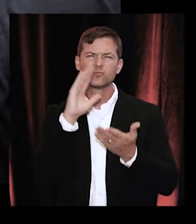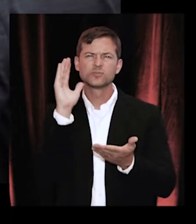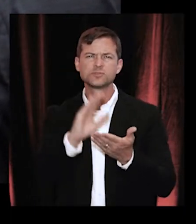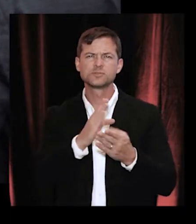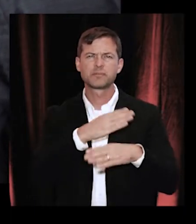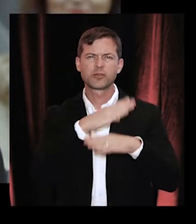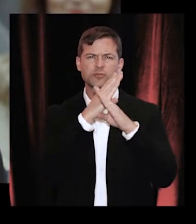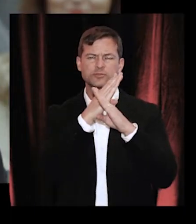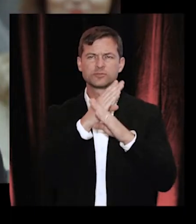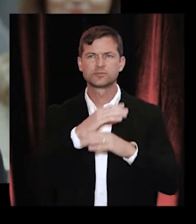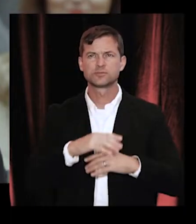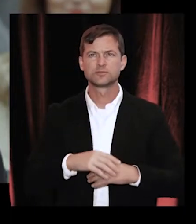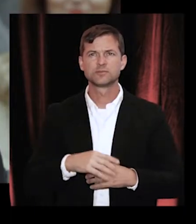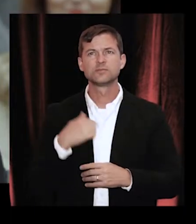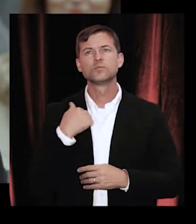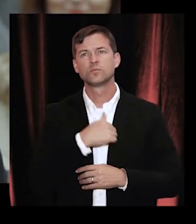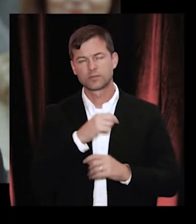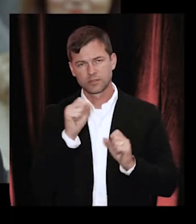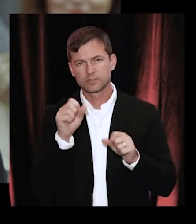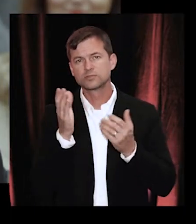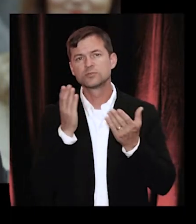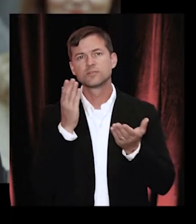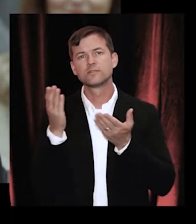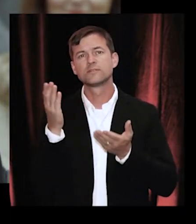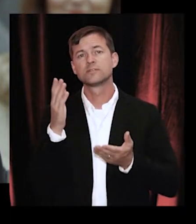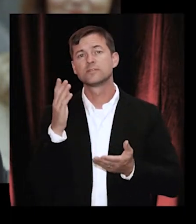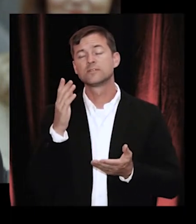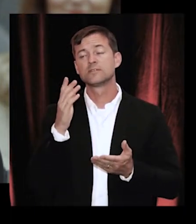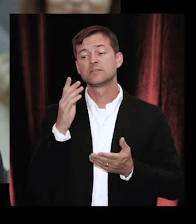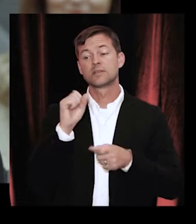We're better able to serve not only our employees,